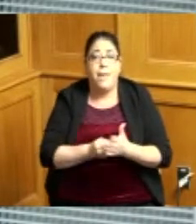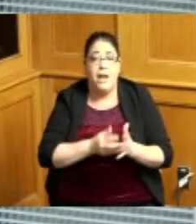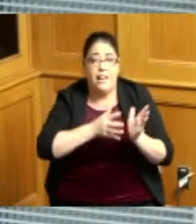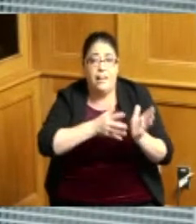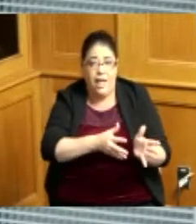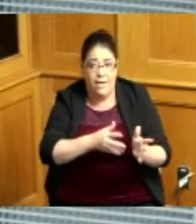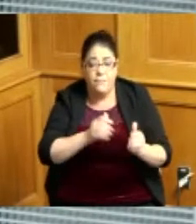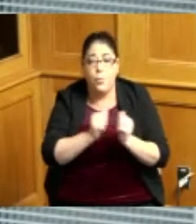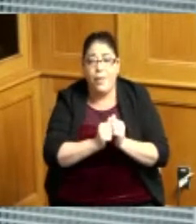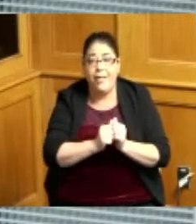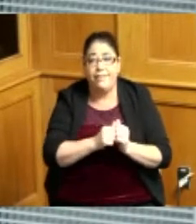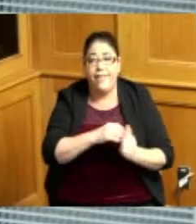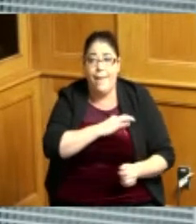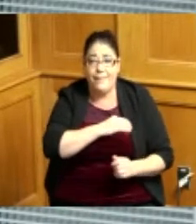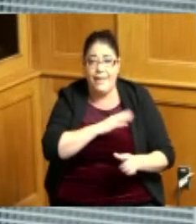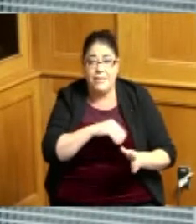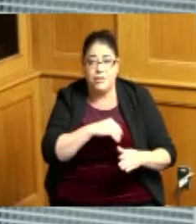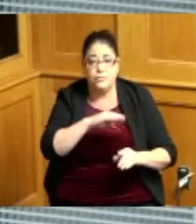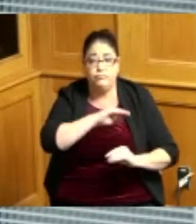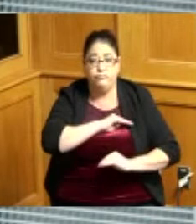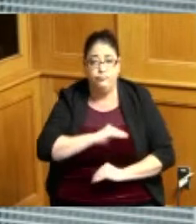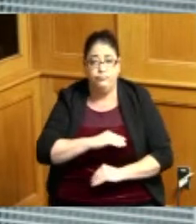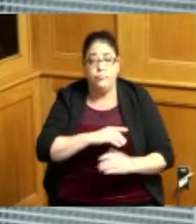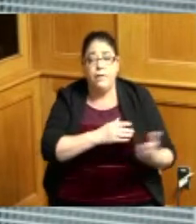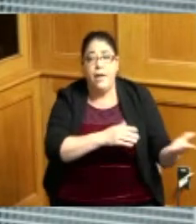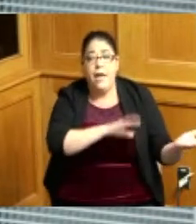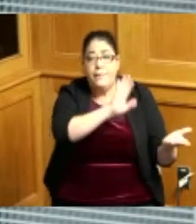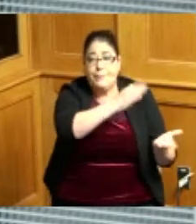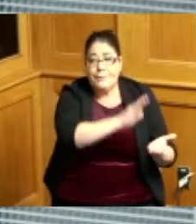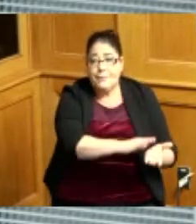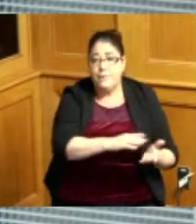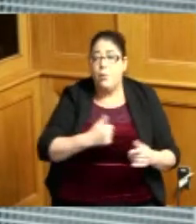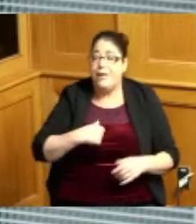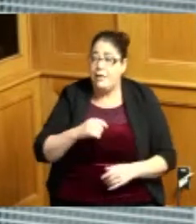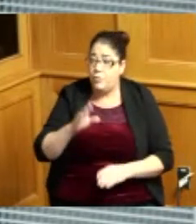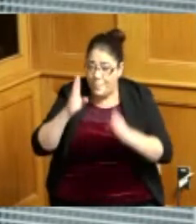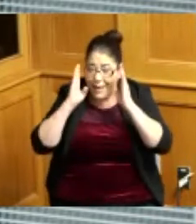applications so I think we need to really pay close attention to the applications that we